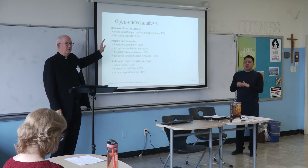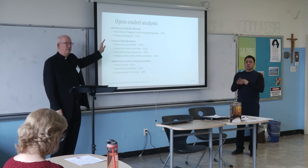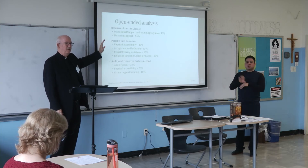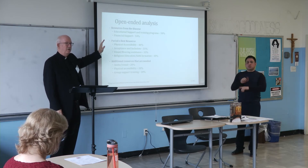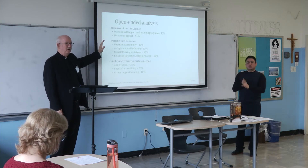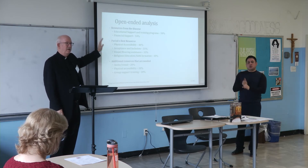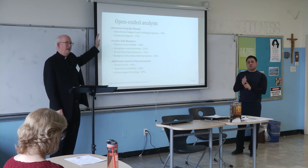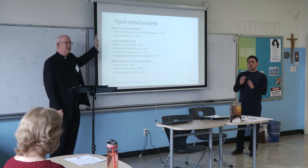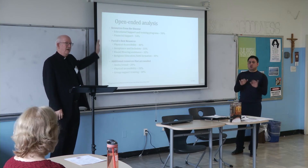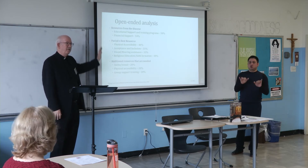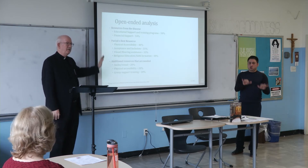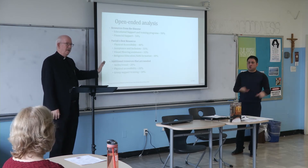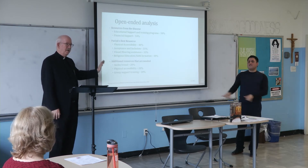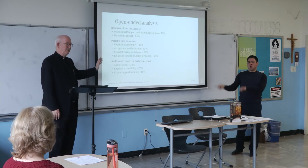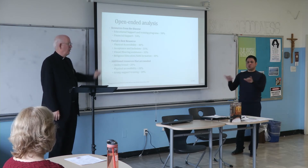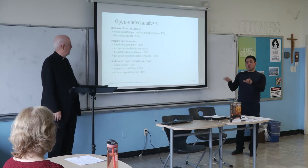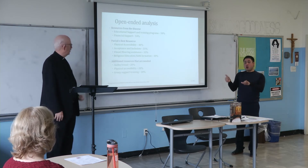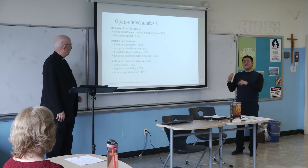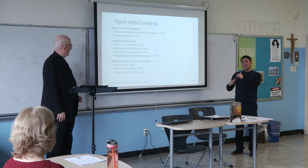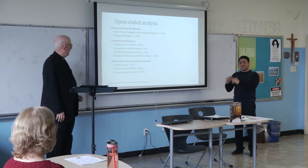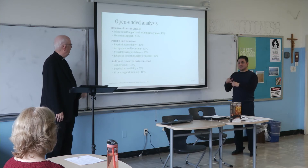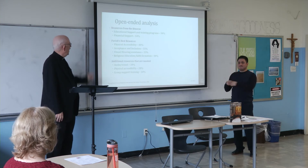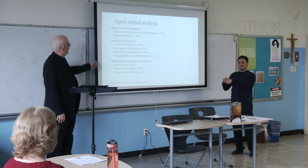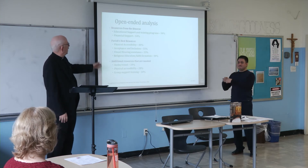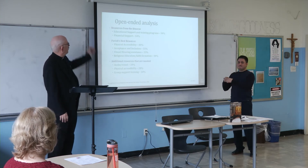universal; it's the other facilities where there's great need, and again we